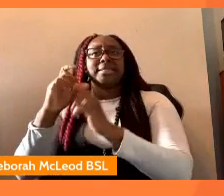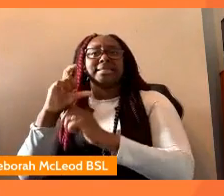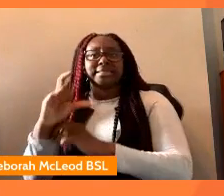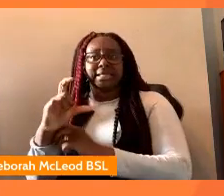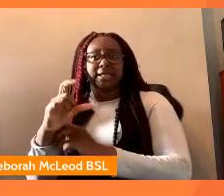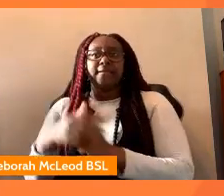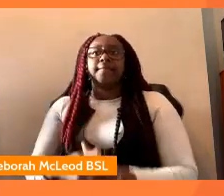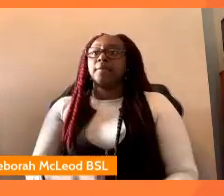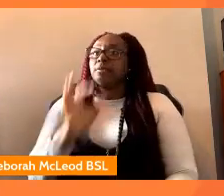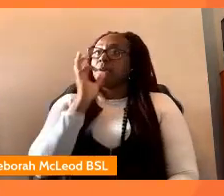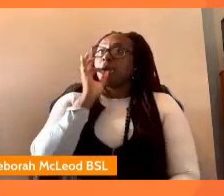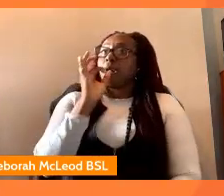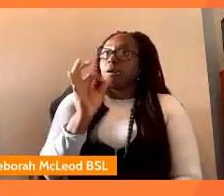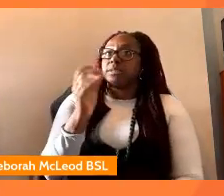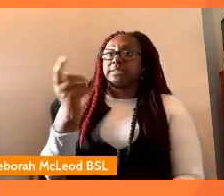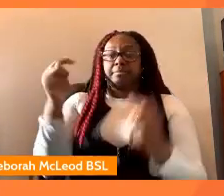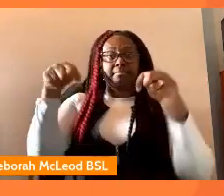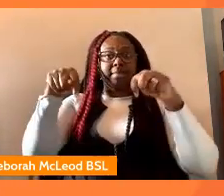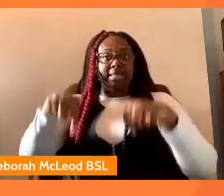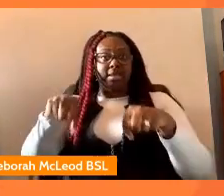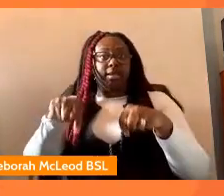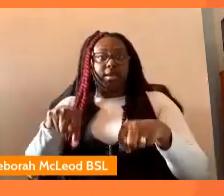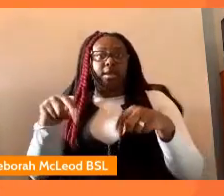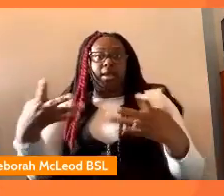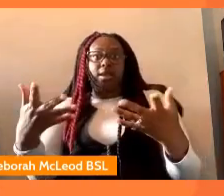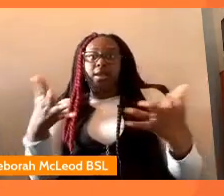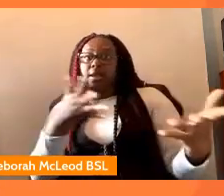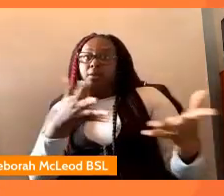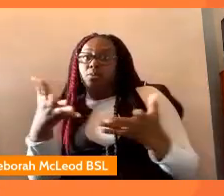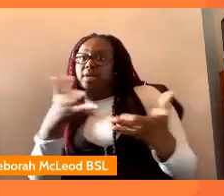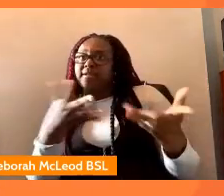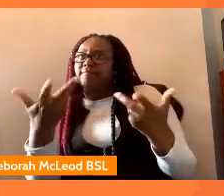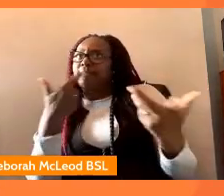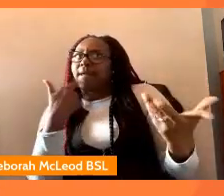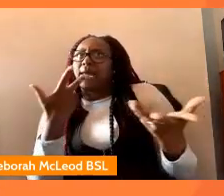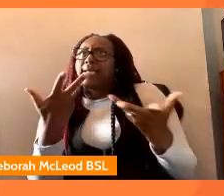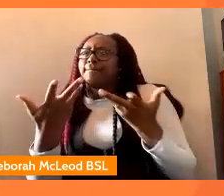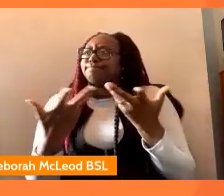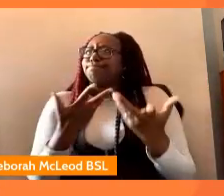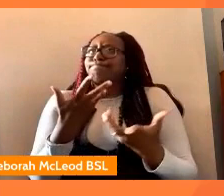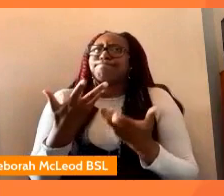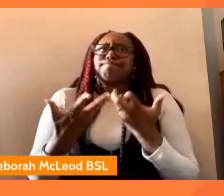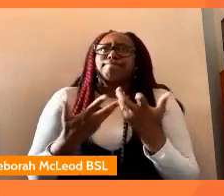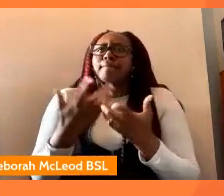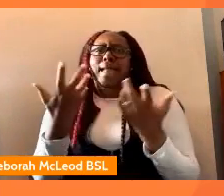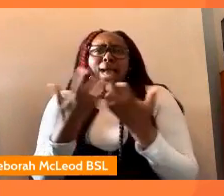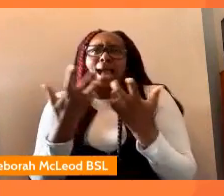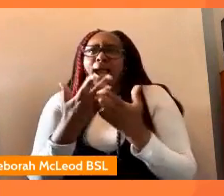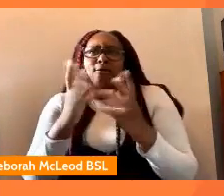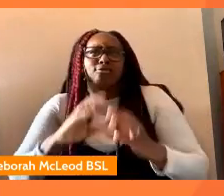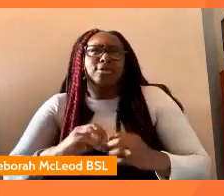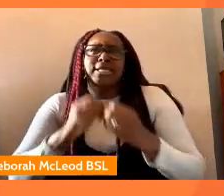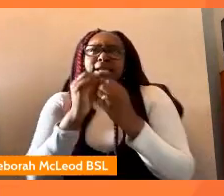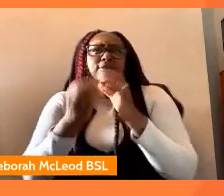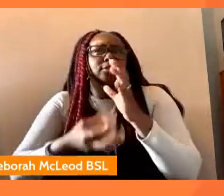We have asked Ian to join us here today with a provocation about how the creative sector might better work together in order